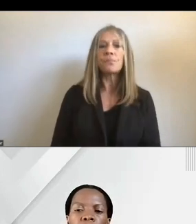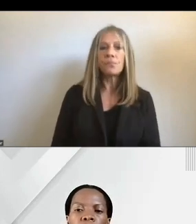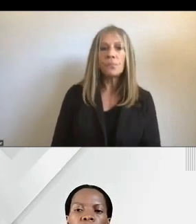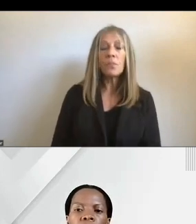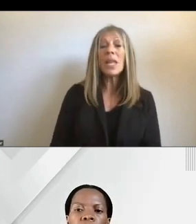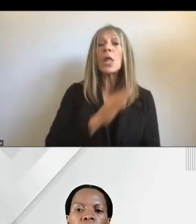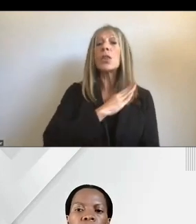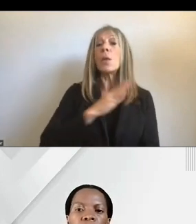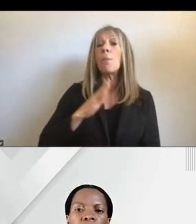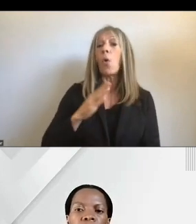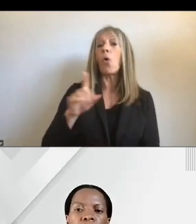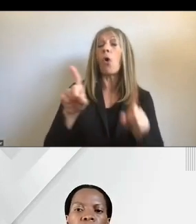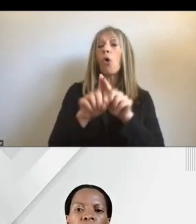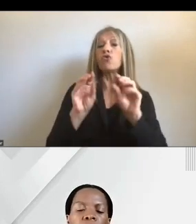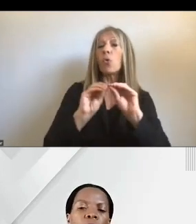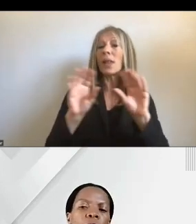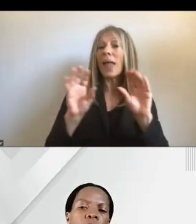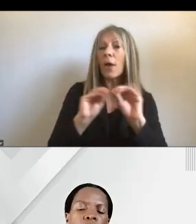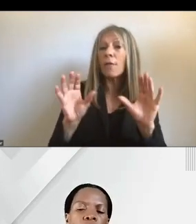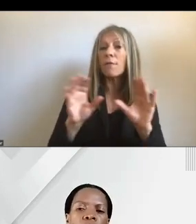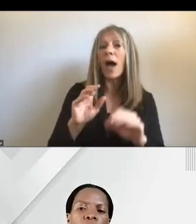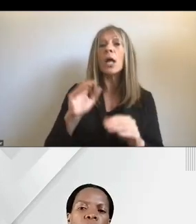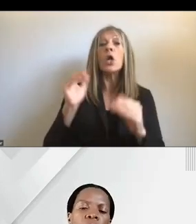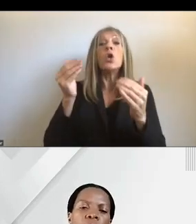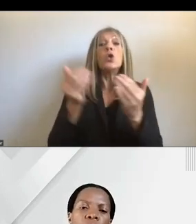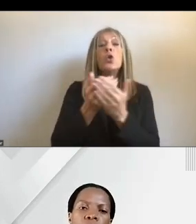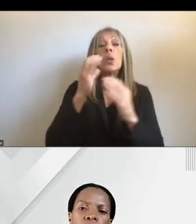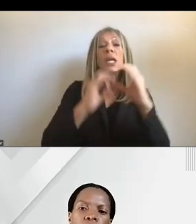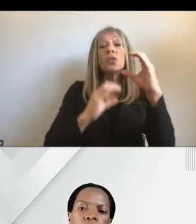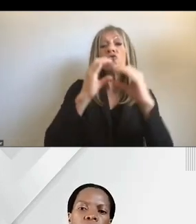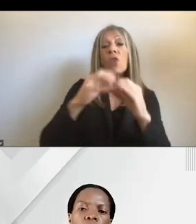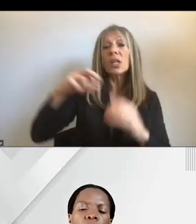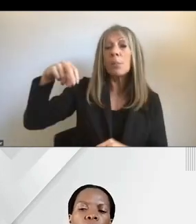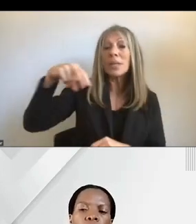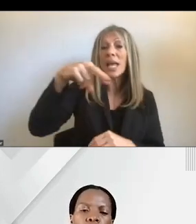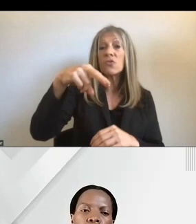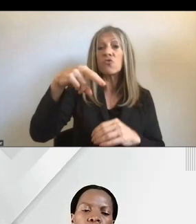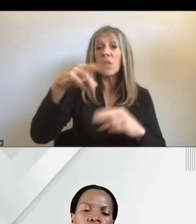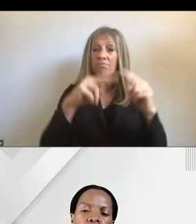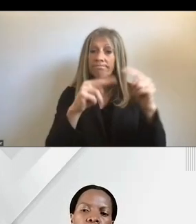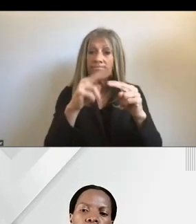The Board has clarified that newly constructed pedestrian facilities are those that are